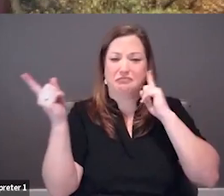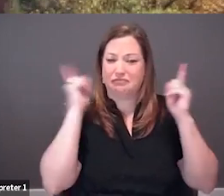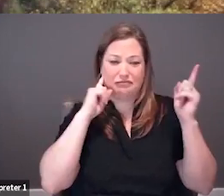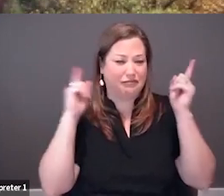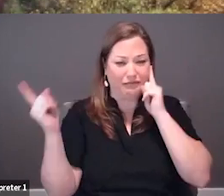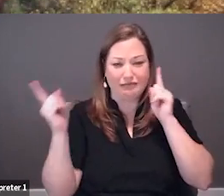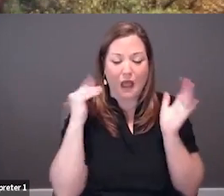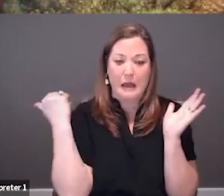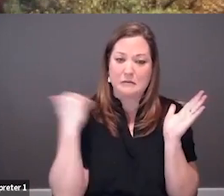We've heard about it.